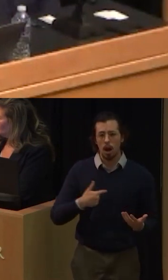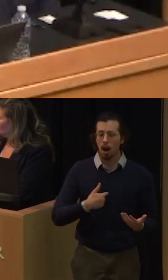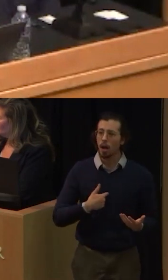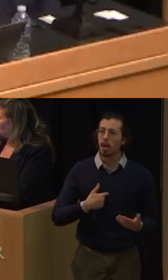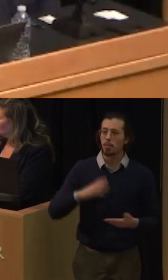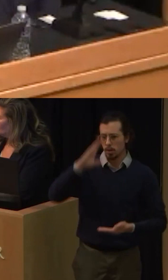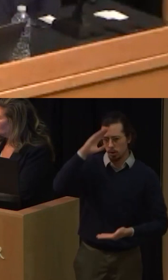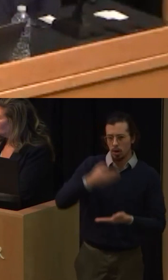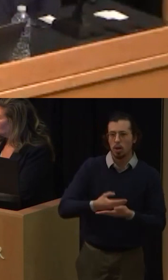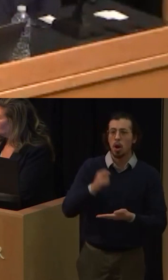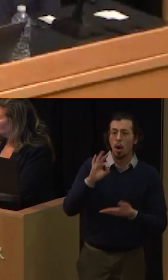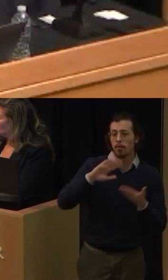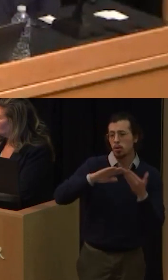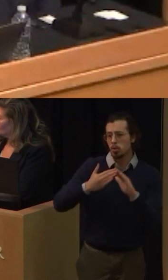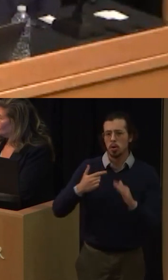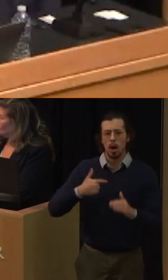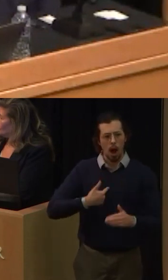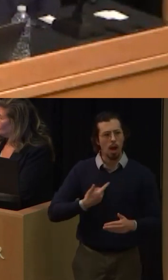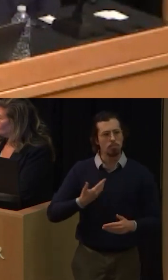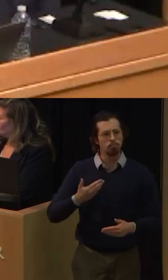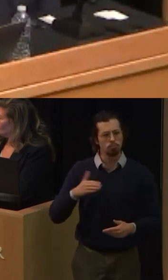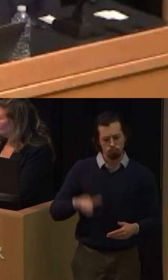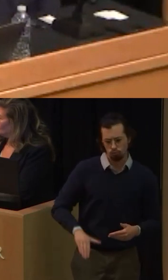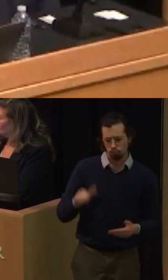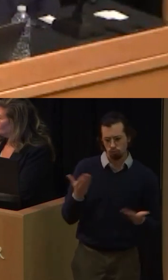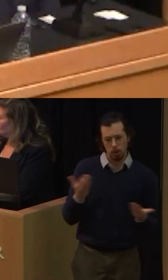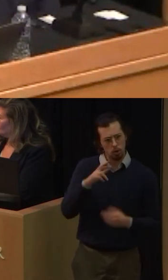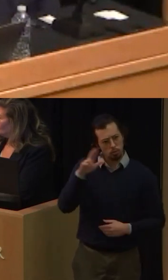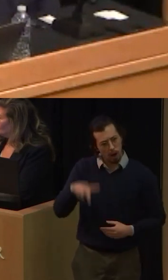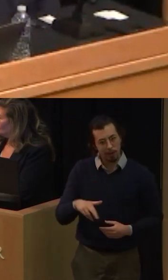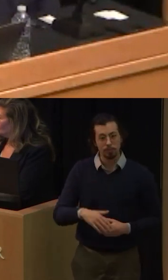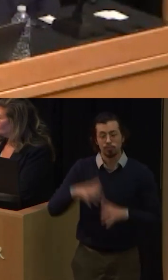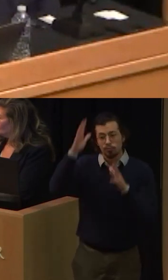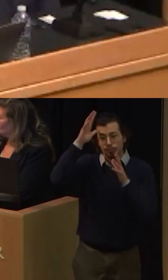and a son of of the University of Rochester. My grandparents,